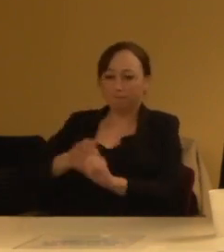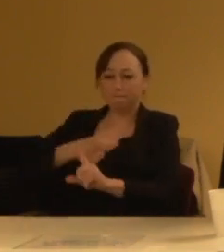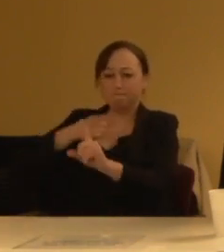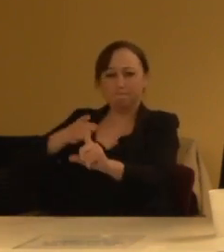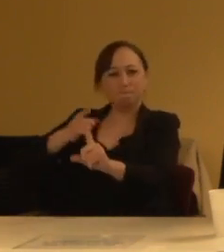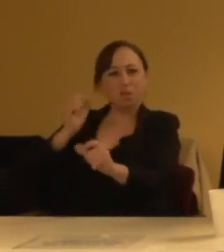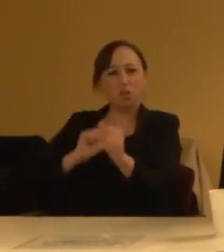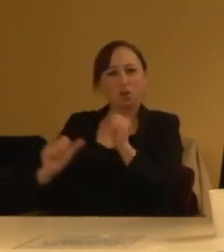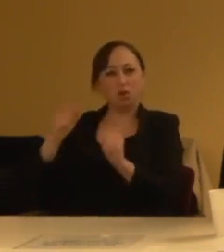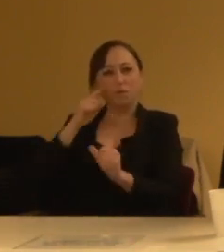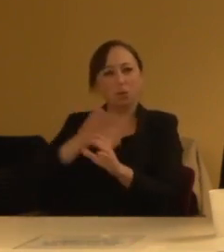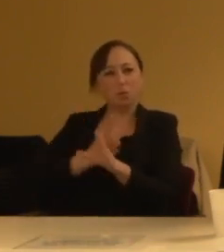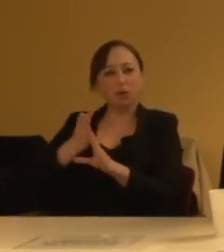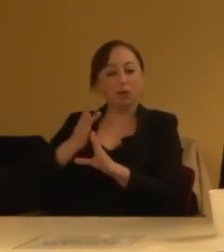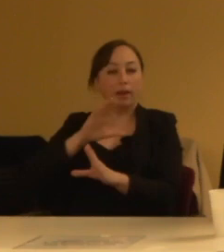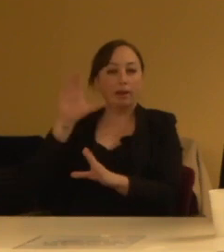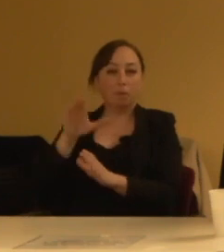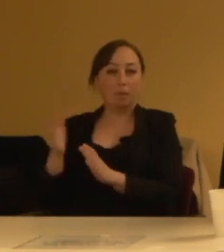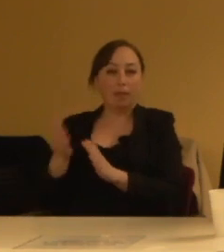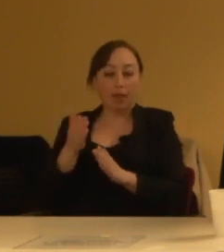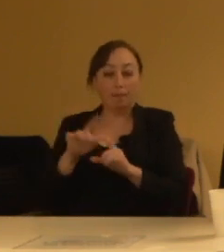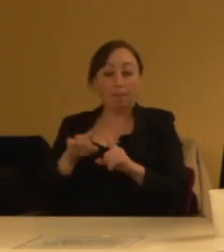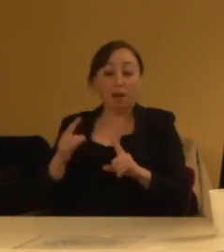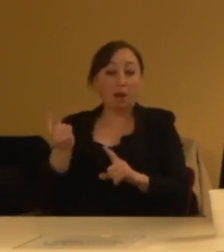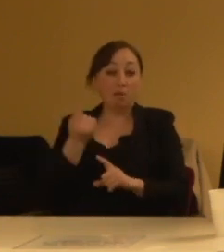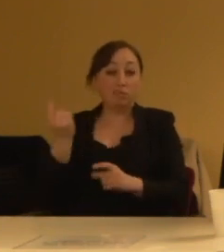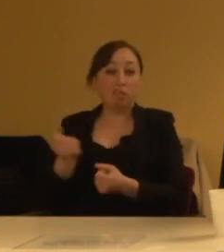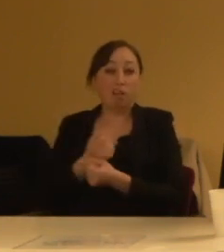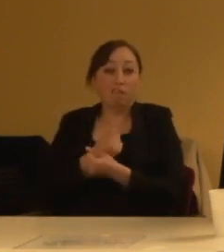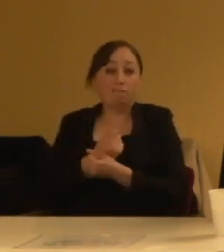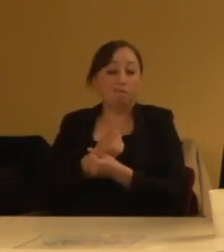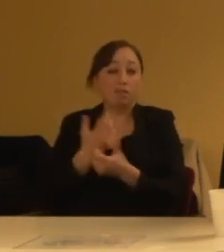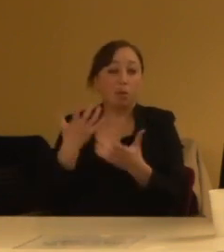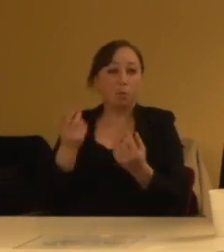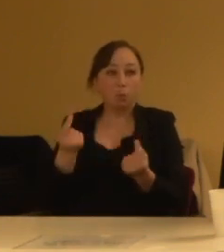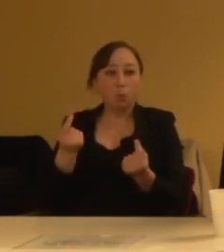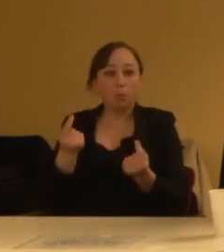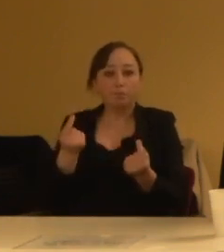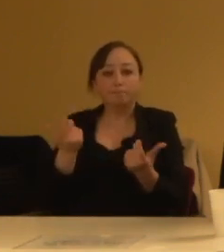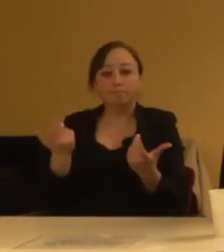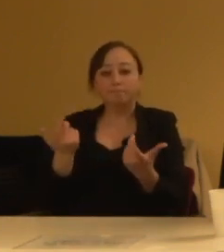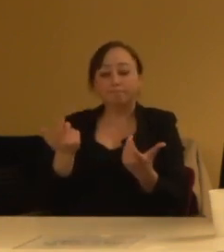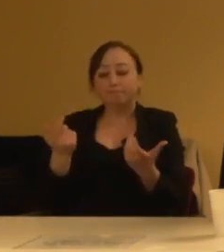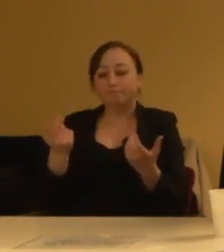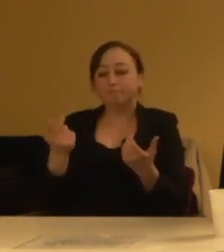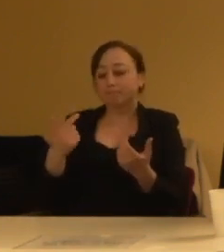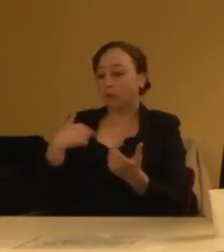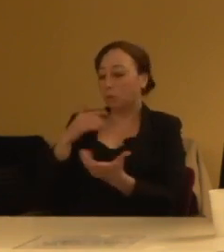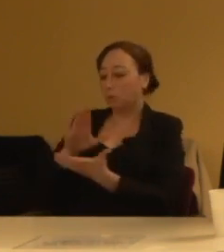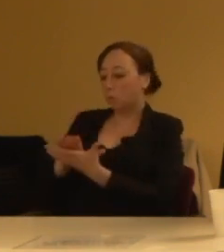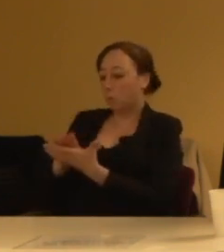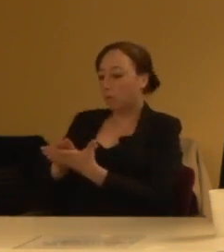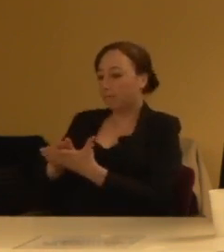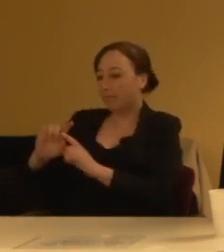but it was something that I always loved and wanted to do. So while I was in school pursuing something completely different, which is now proven